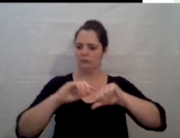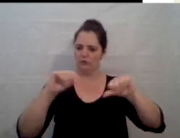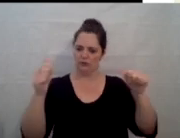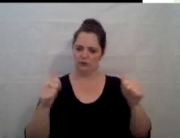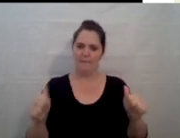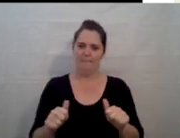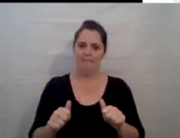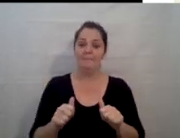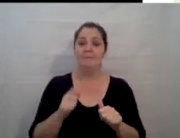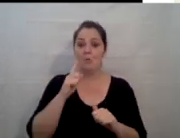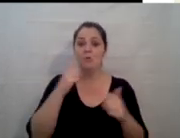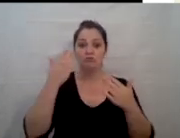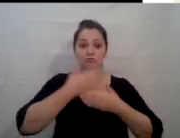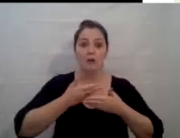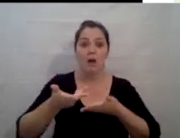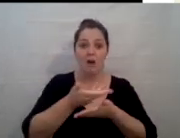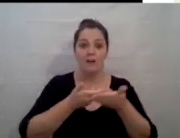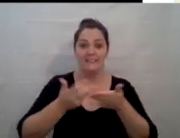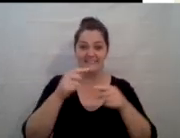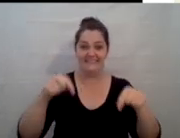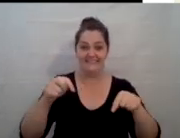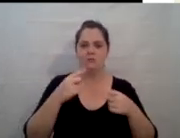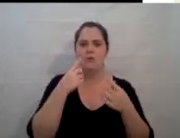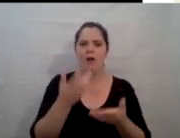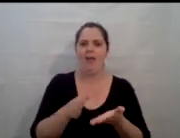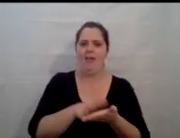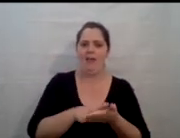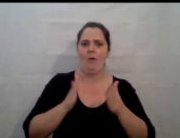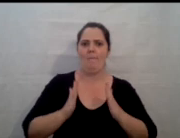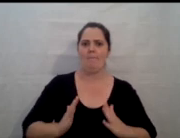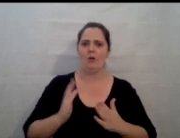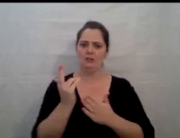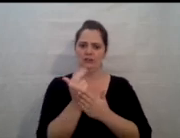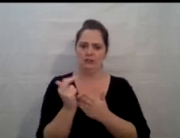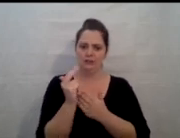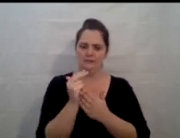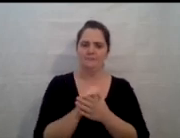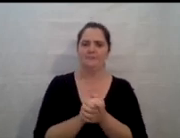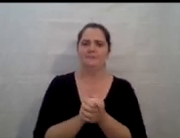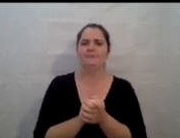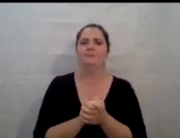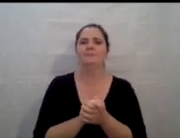body and create a legible body on your sheet of paper. Now if we go to the next slide, this is